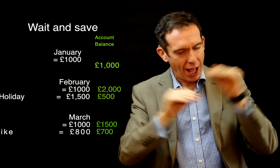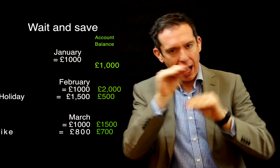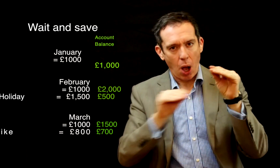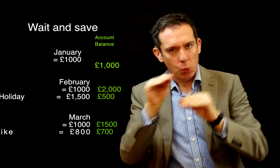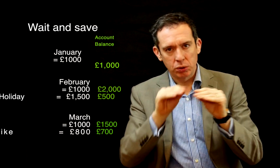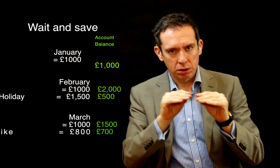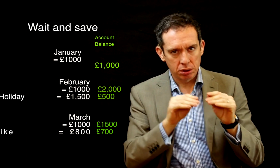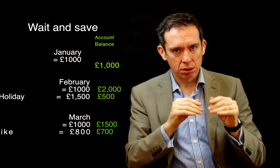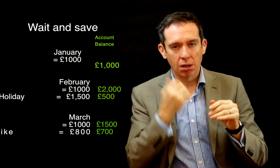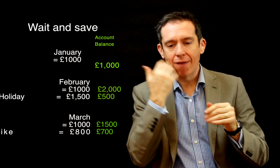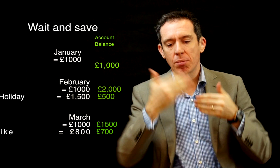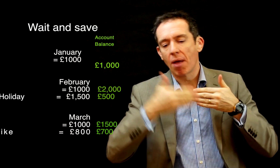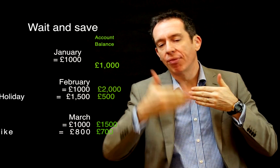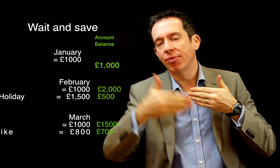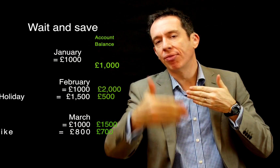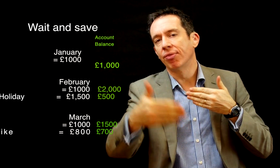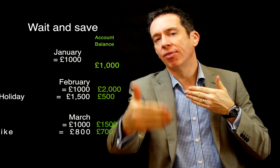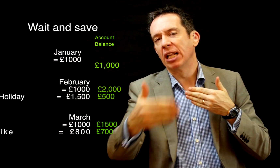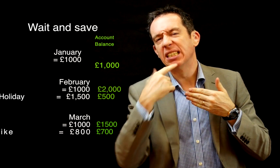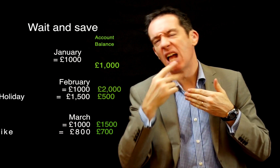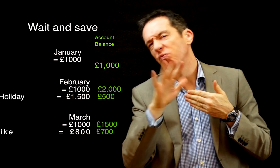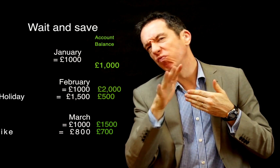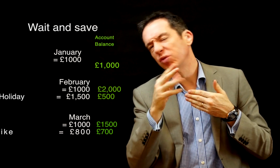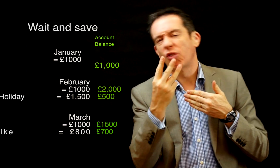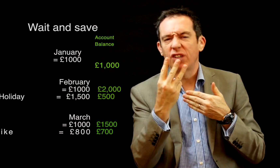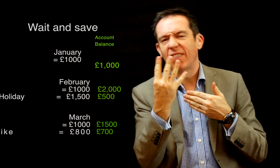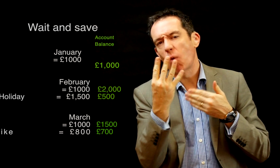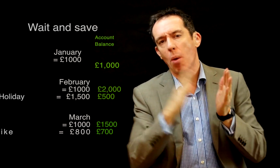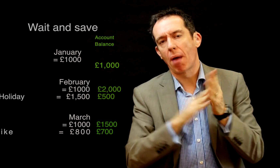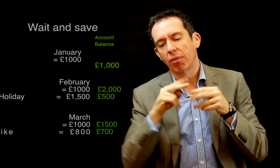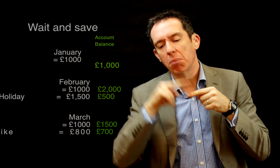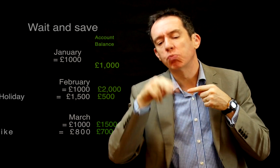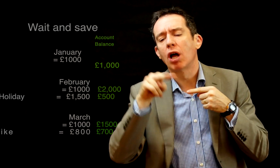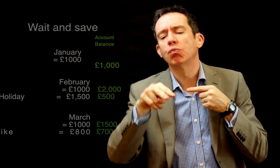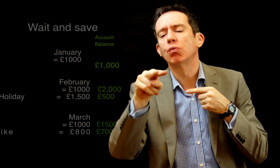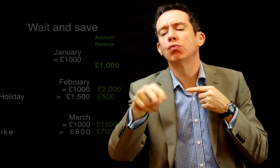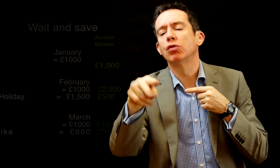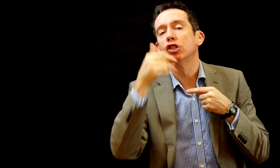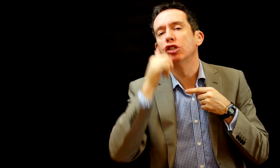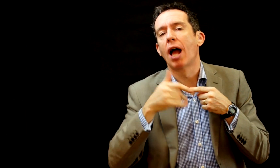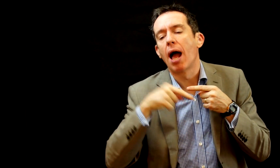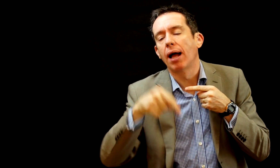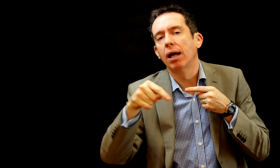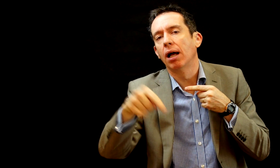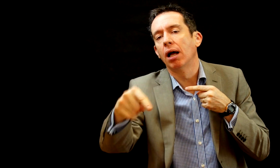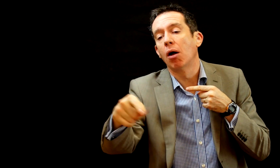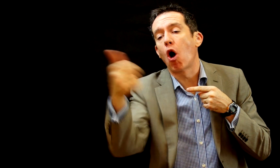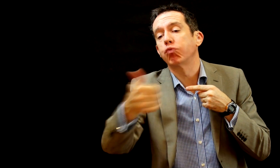You need to work out your cash-flow every month You need to look forward to the next few months and check what your balance will be.